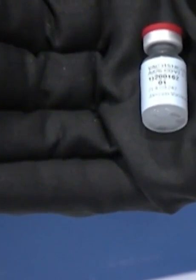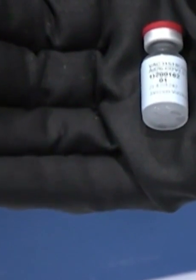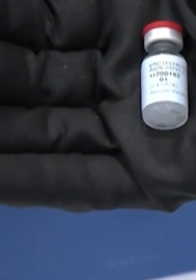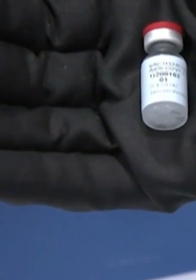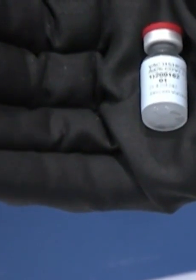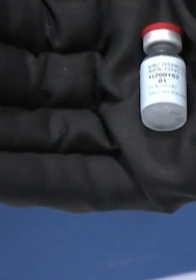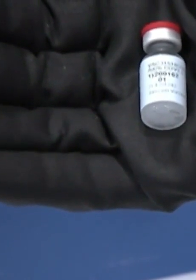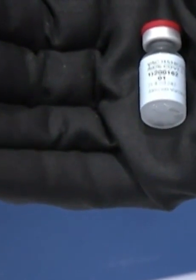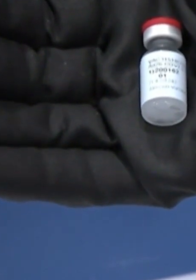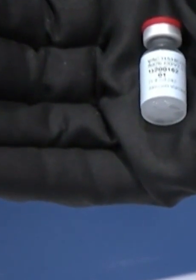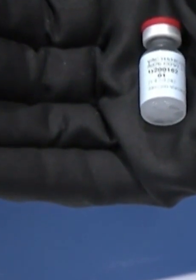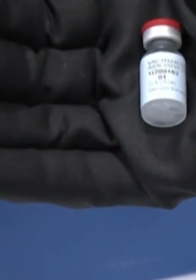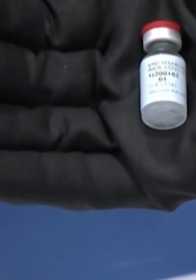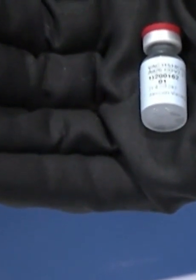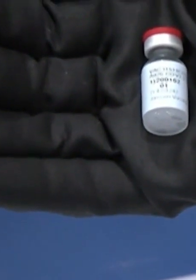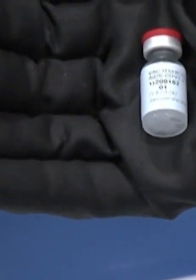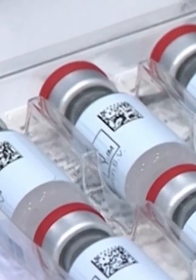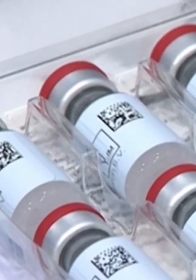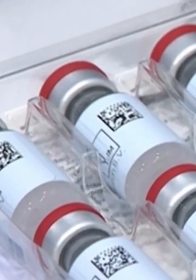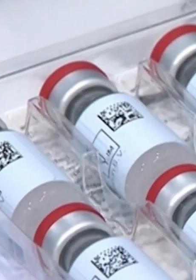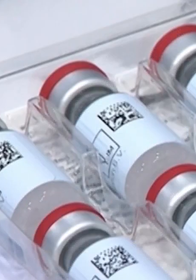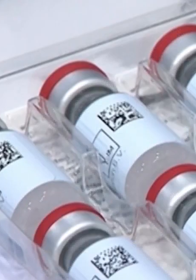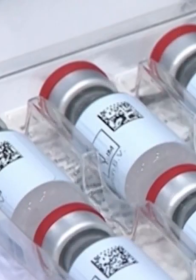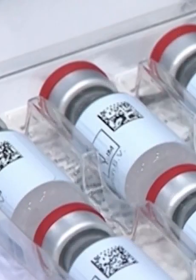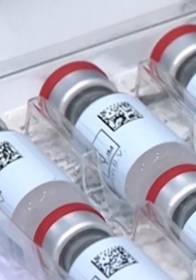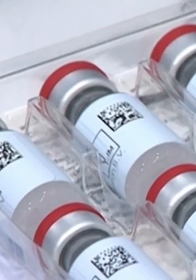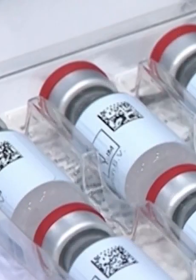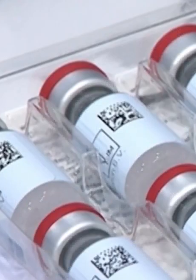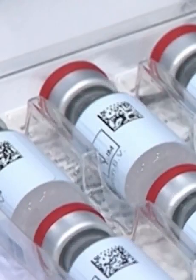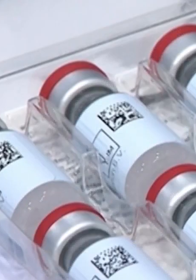HAS REACHED OUT TO JOHNSON AND JOHNSON AND BALTIMORE DRUGMAKER